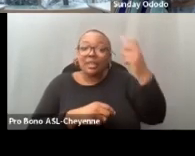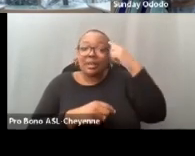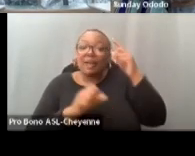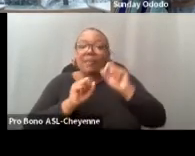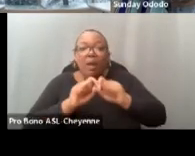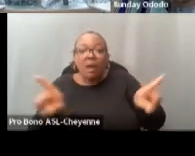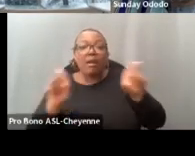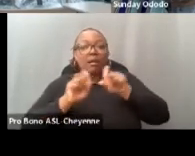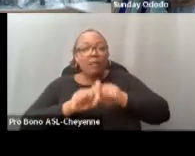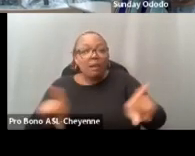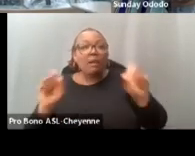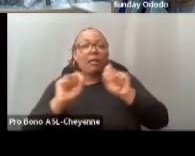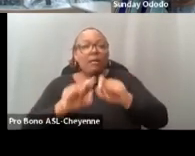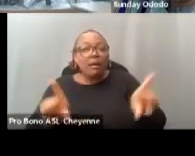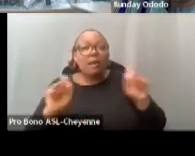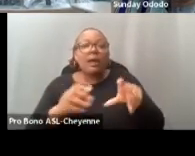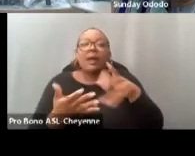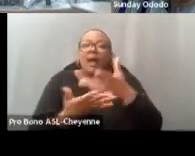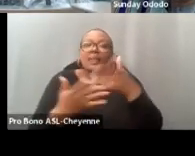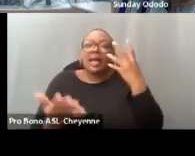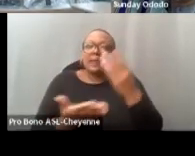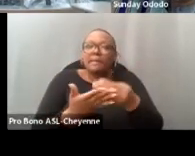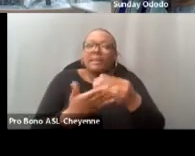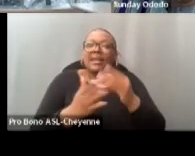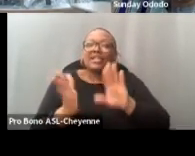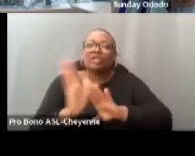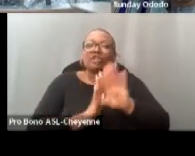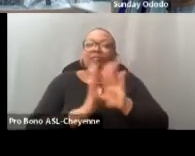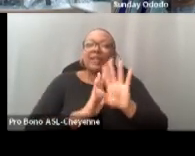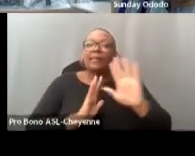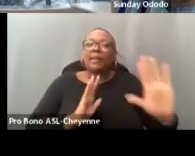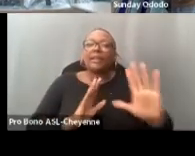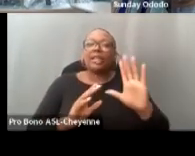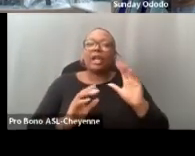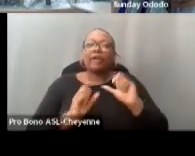a lot of money into developing their commercial culture,